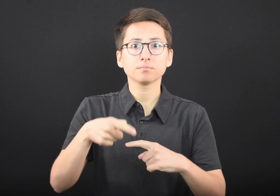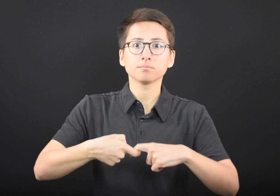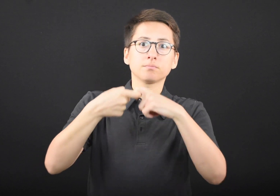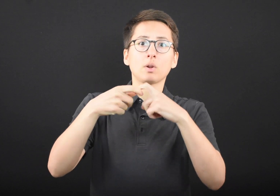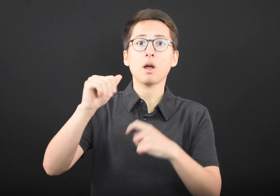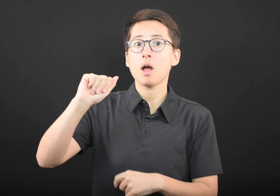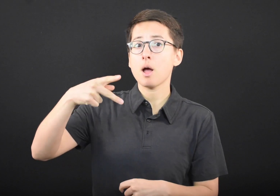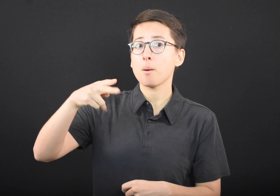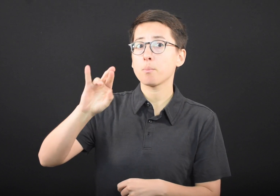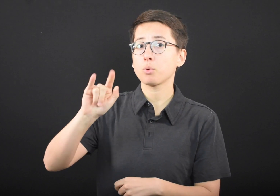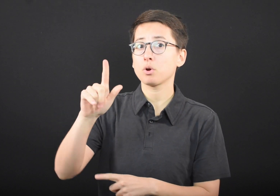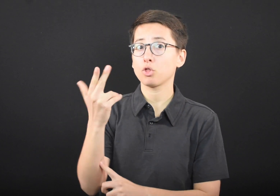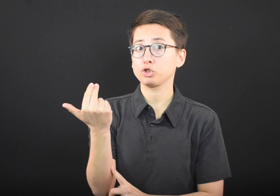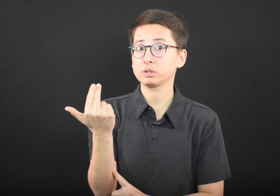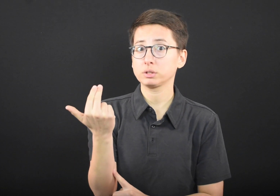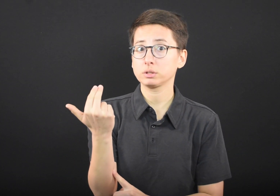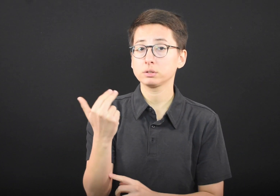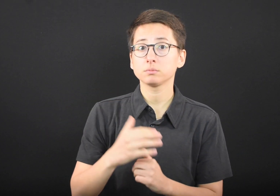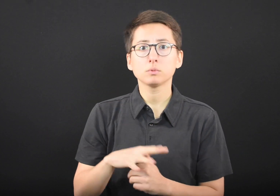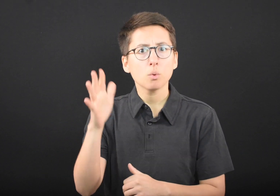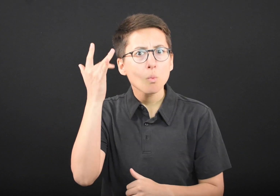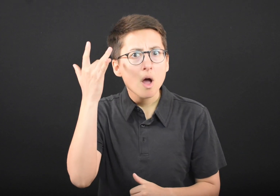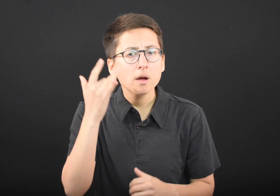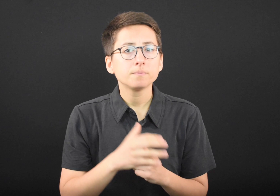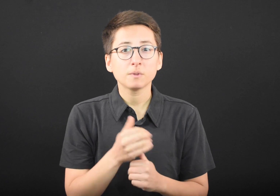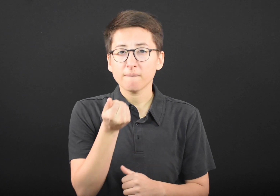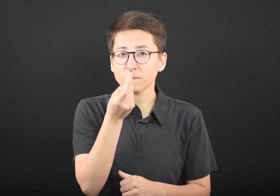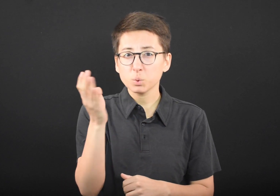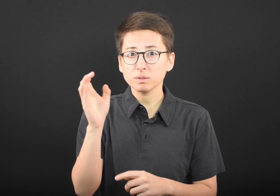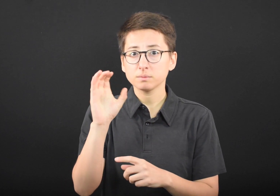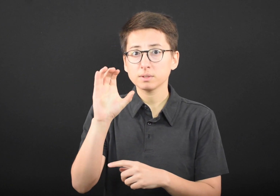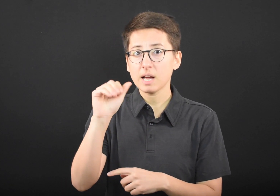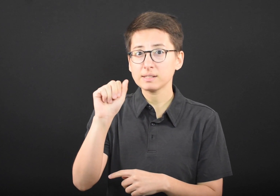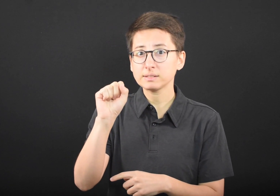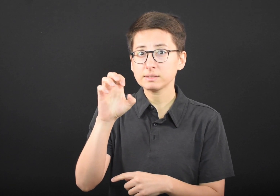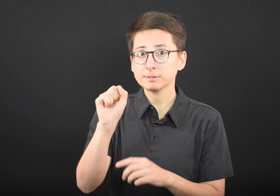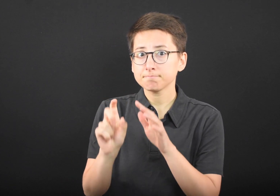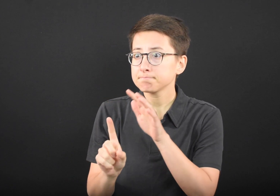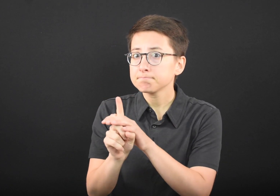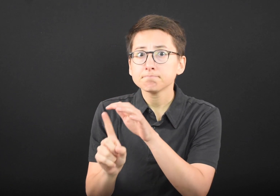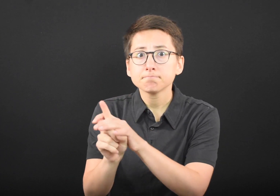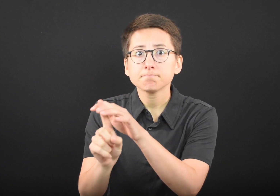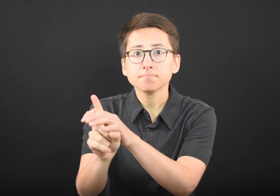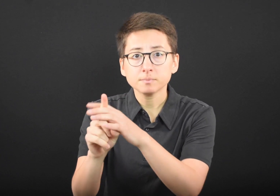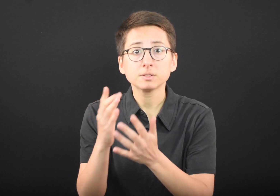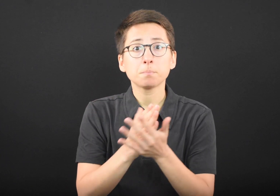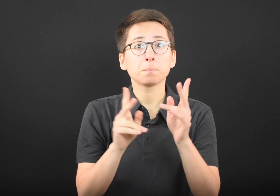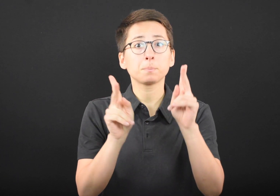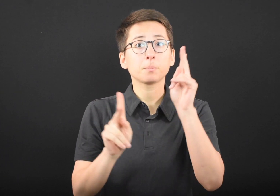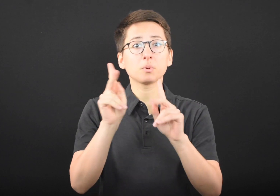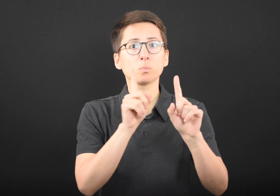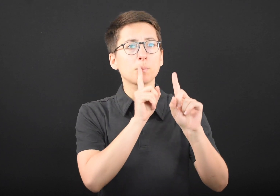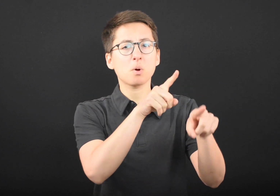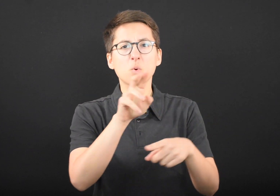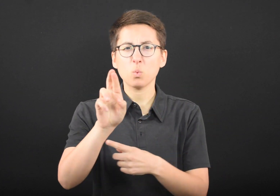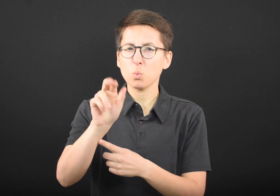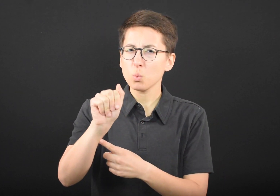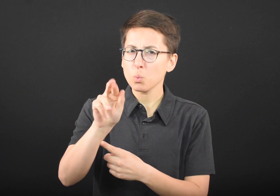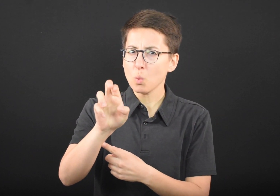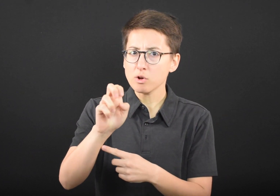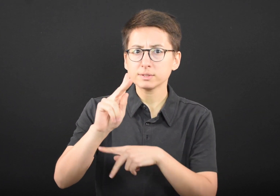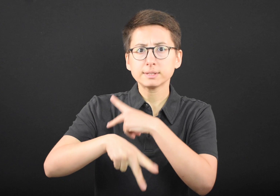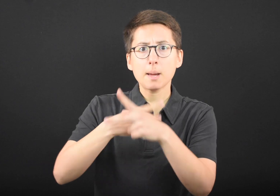13 after some cases of an extremely rare type of blood clot were reported